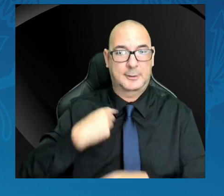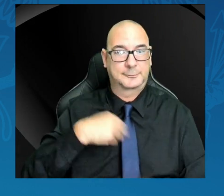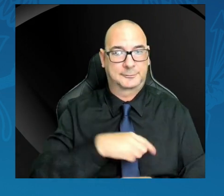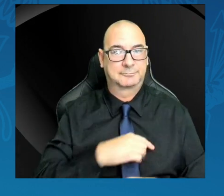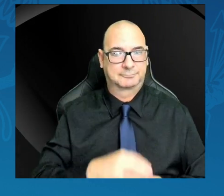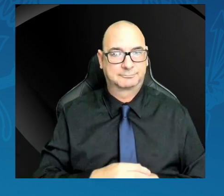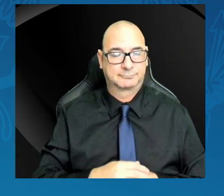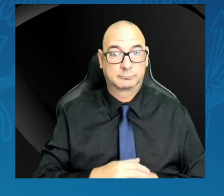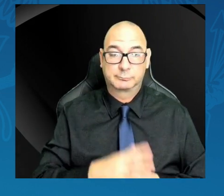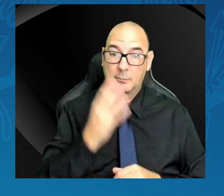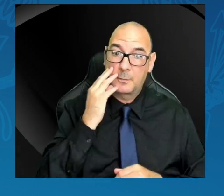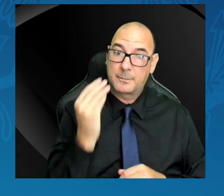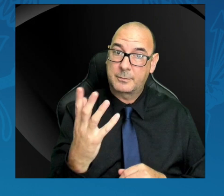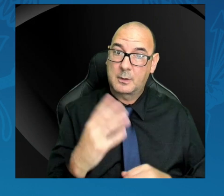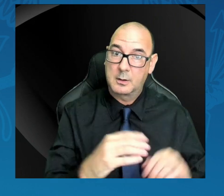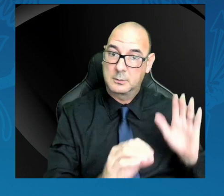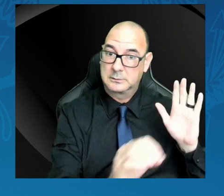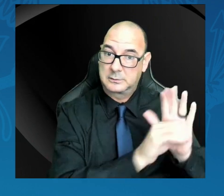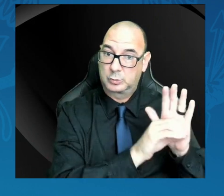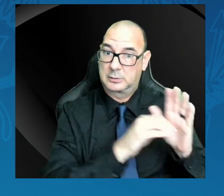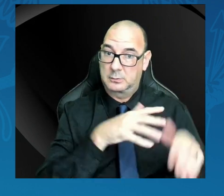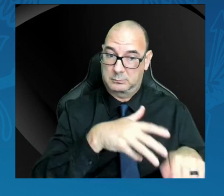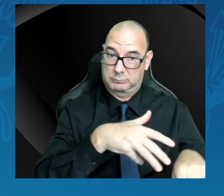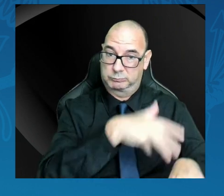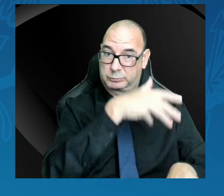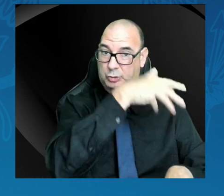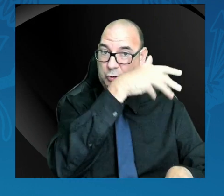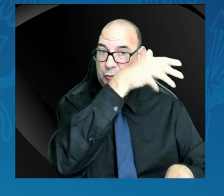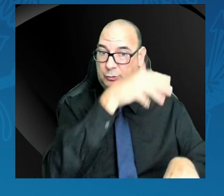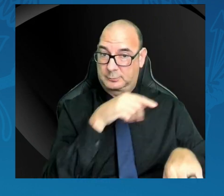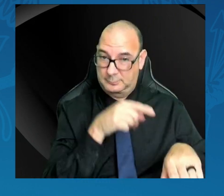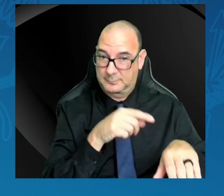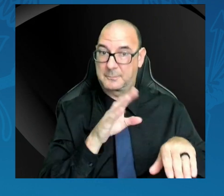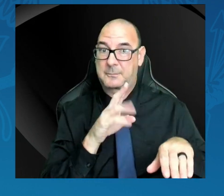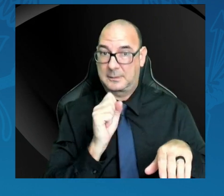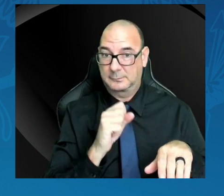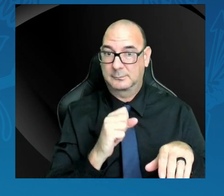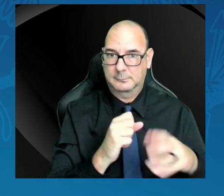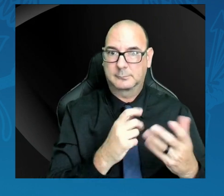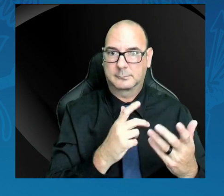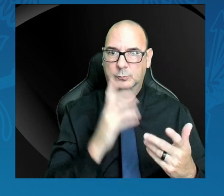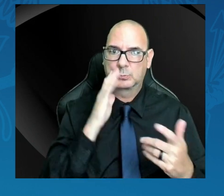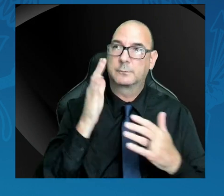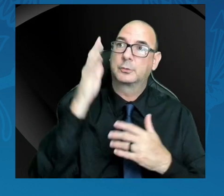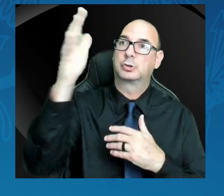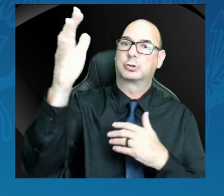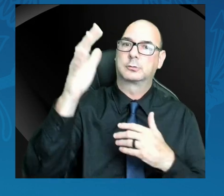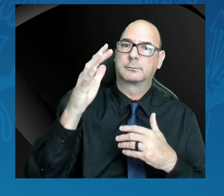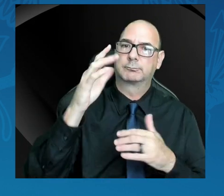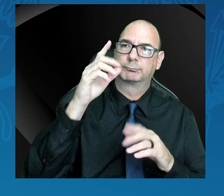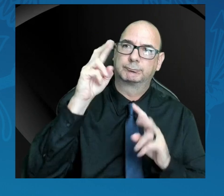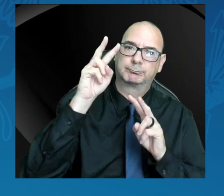can and one day will be the American standard. I'm so optimistic about what's ahead.